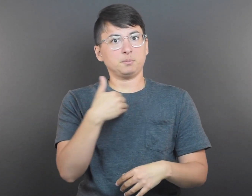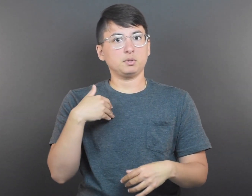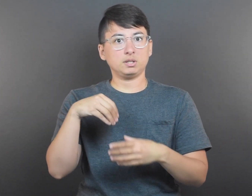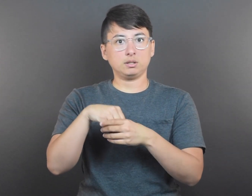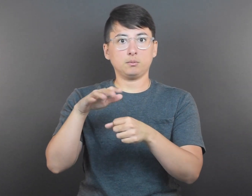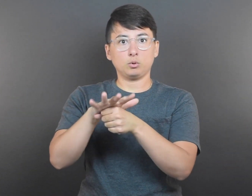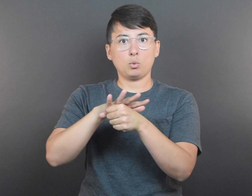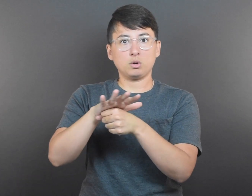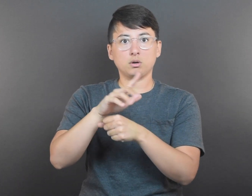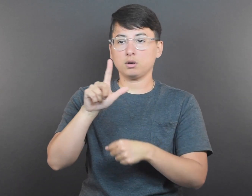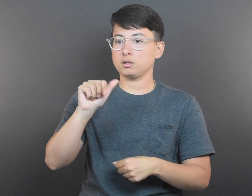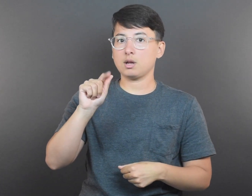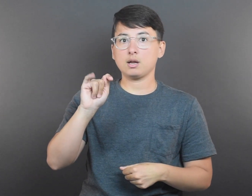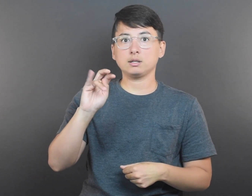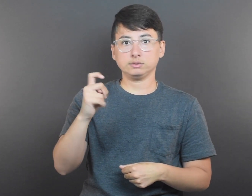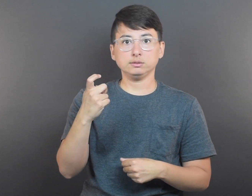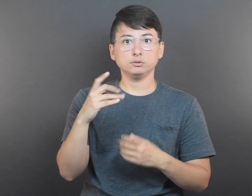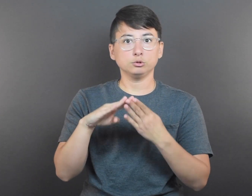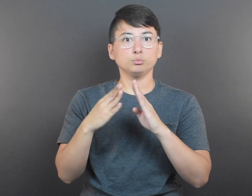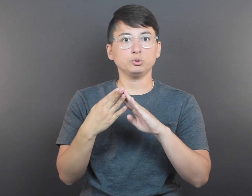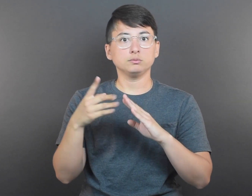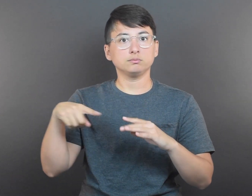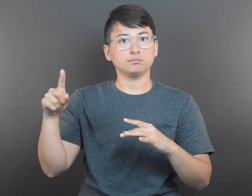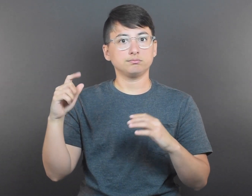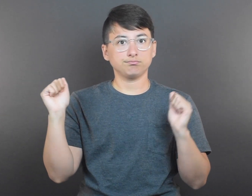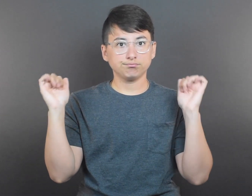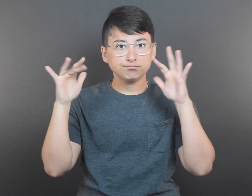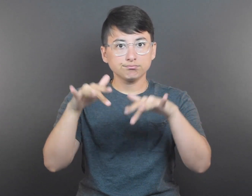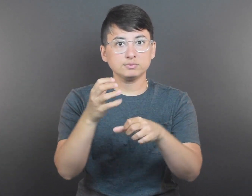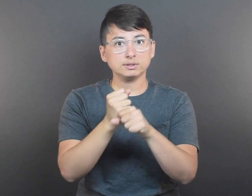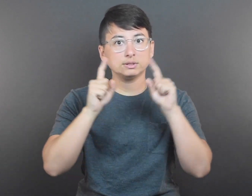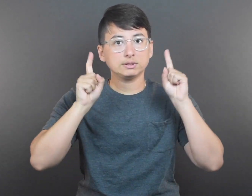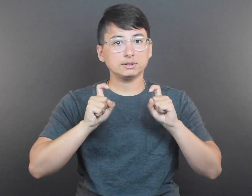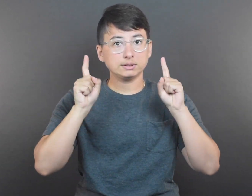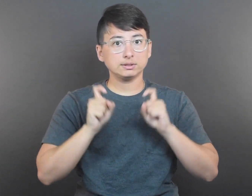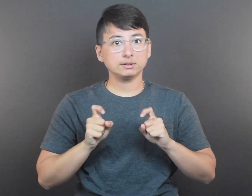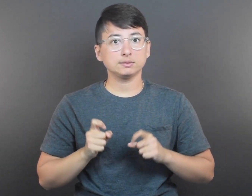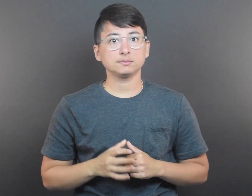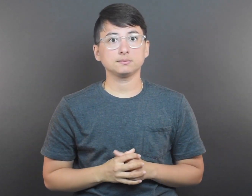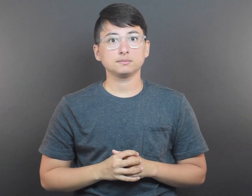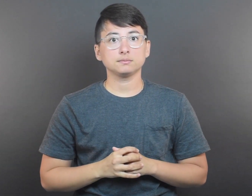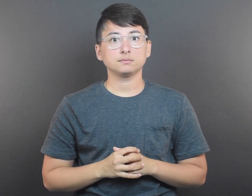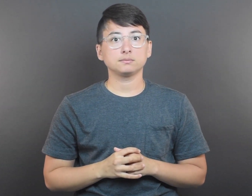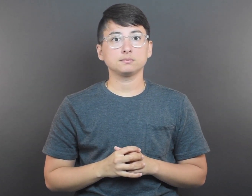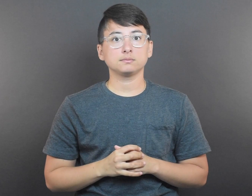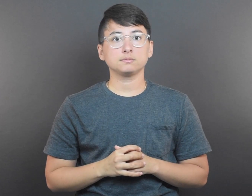More than a third of people tested in St. James were from the Latinx community, and